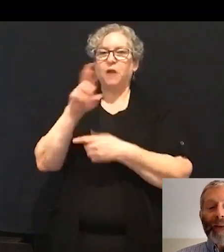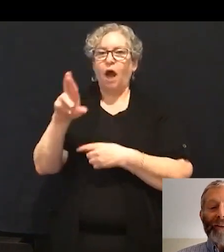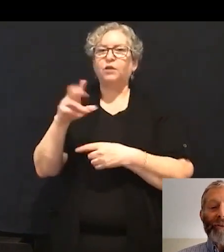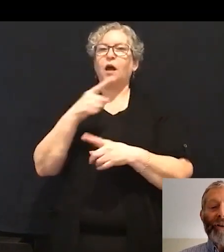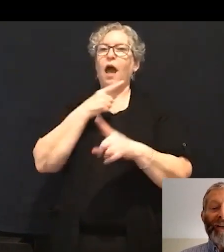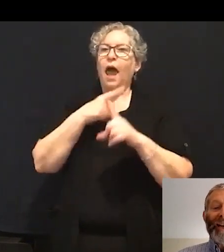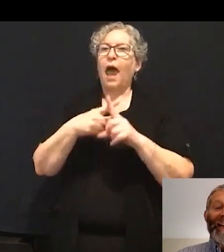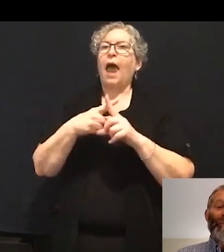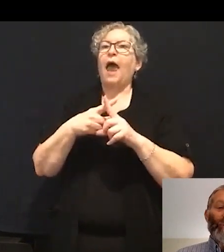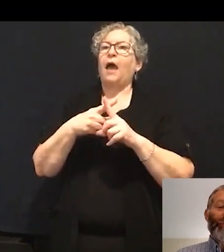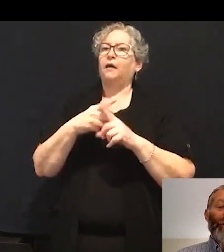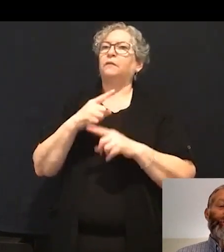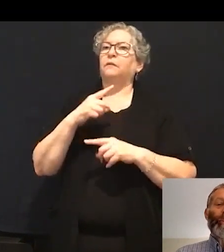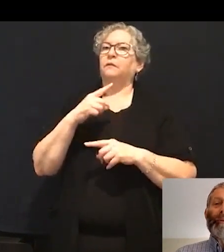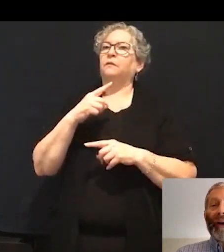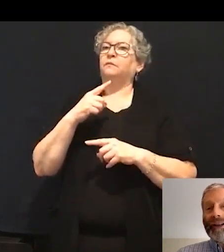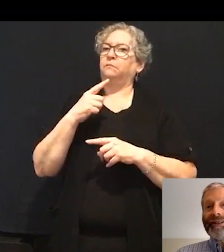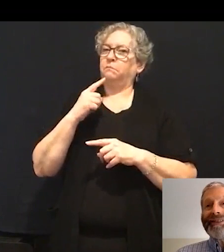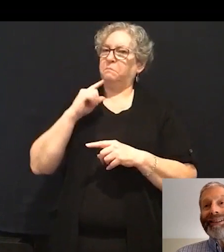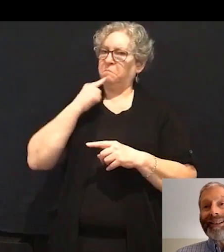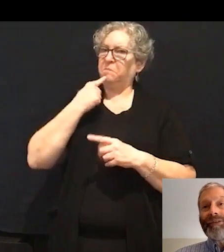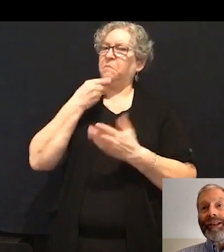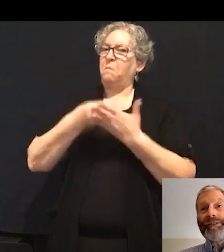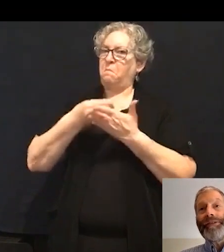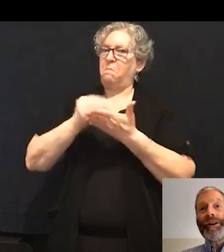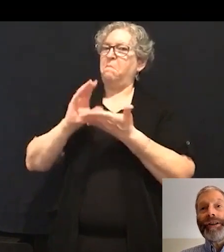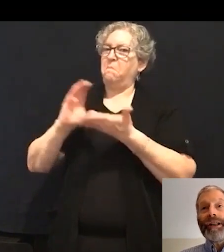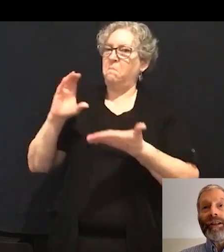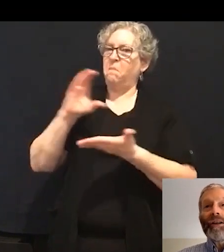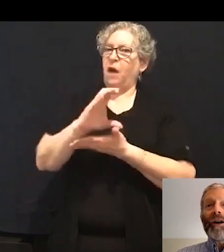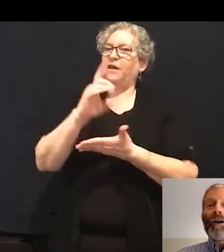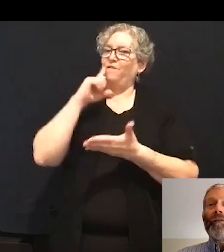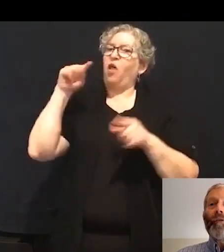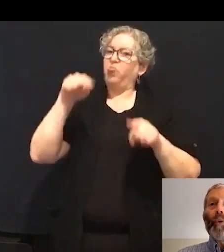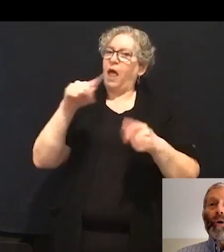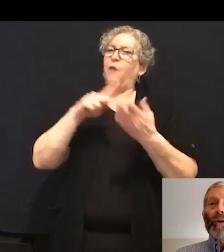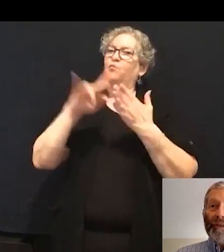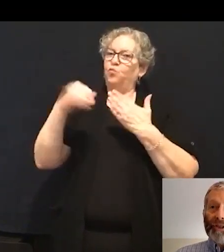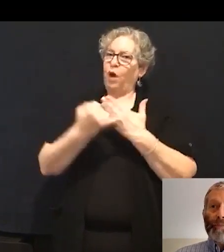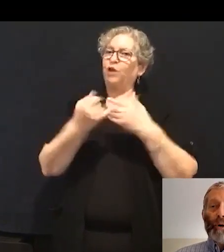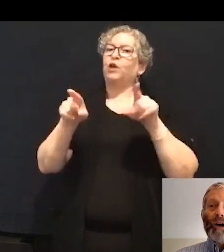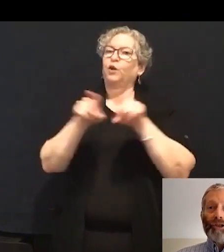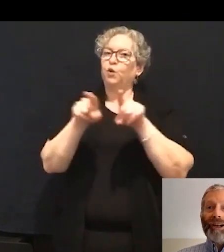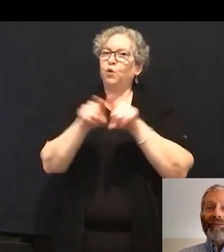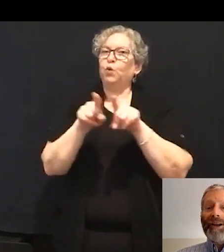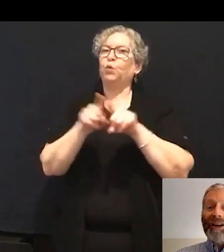And we've also provided significant funding for this project as well.